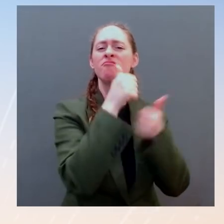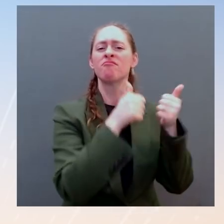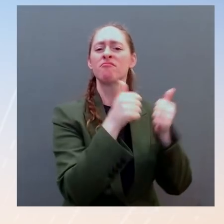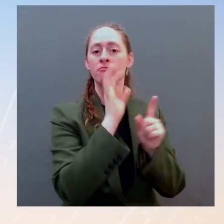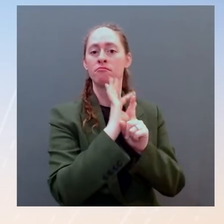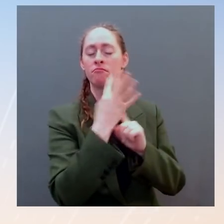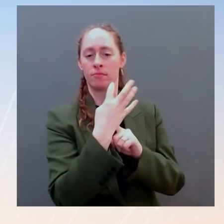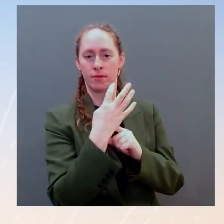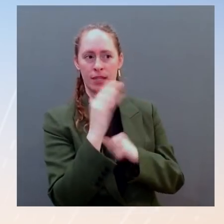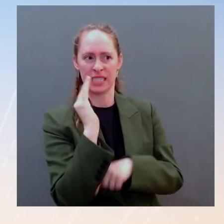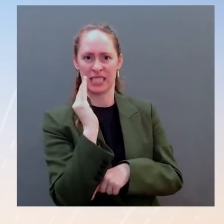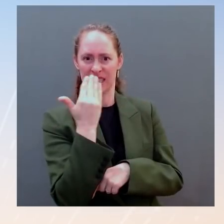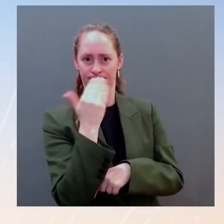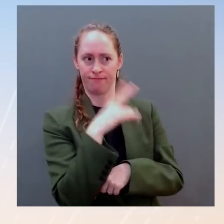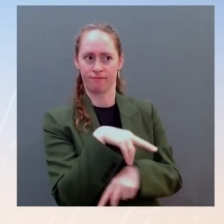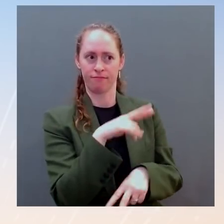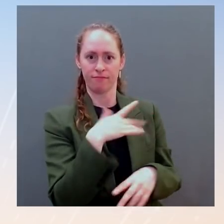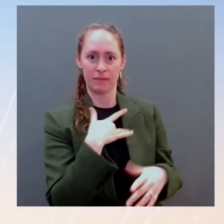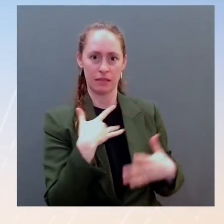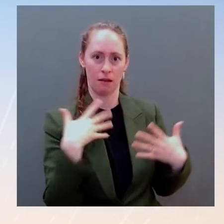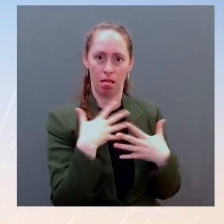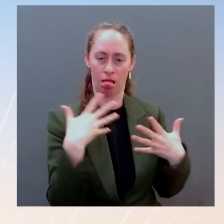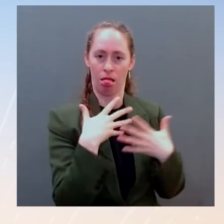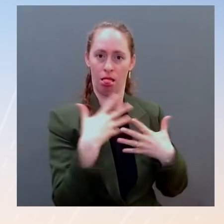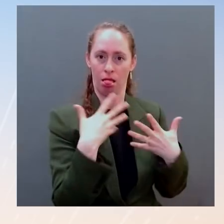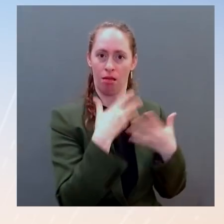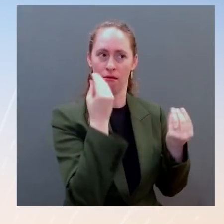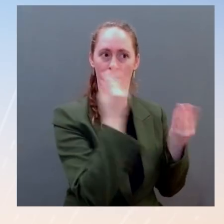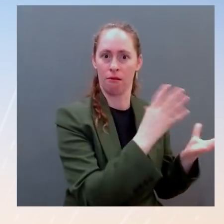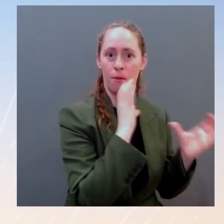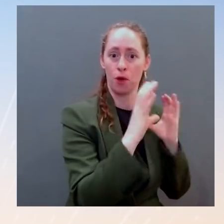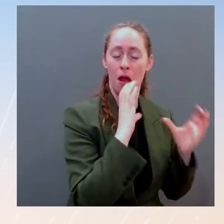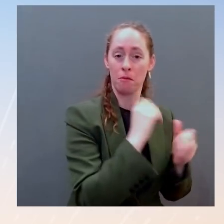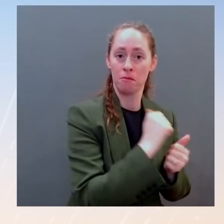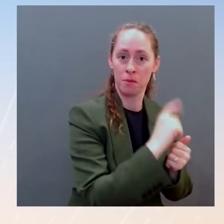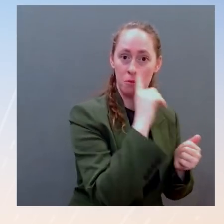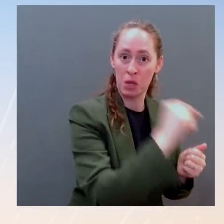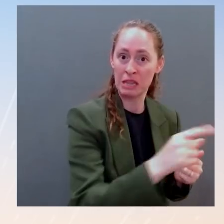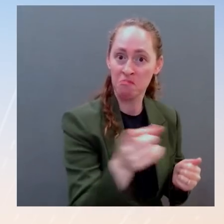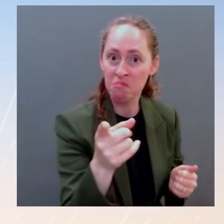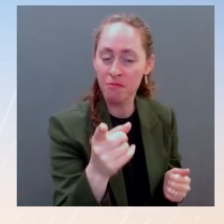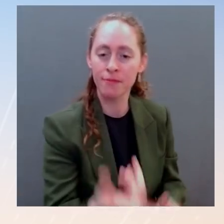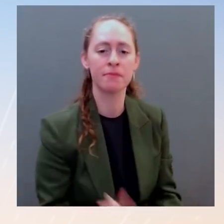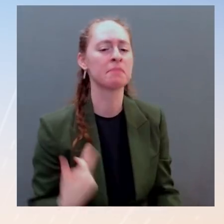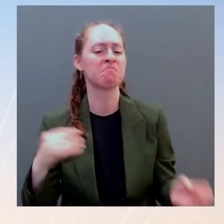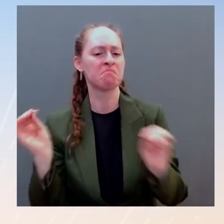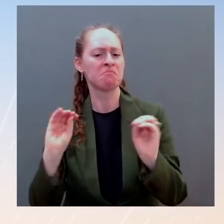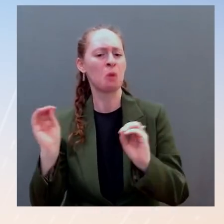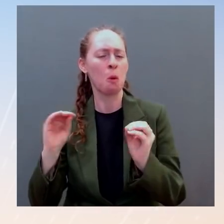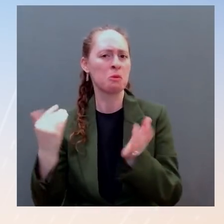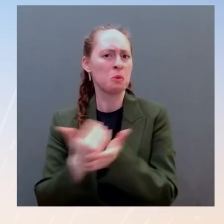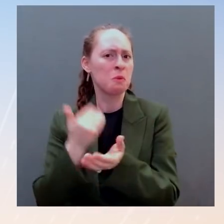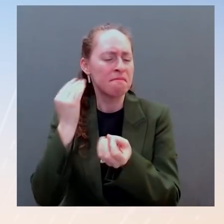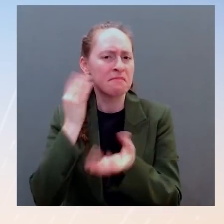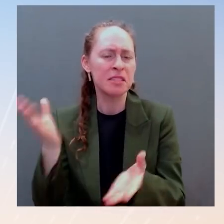I can read out from here -- or any new assessment. The Press: And just one more on a different topic -- just on inflation, given that it continues to be